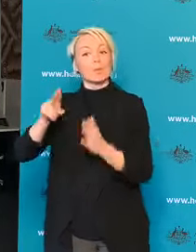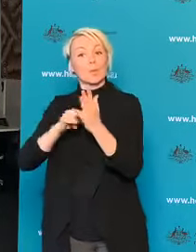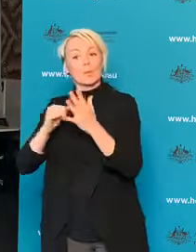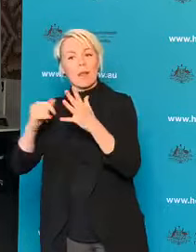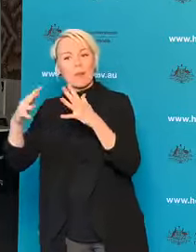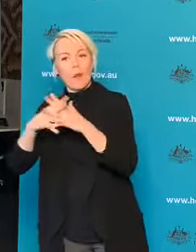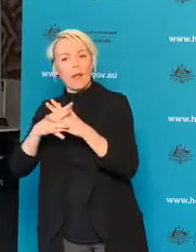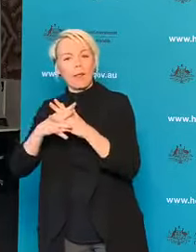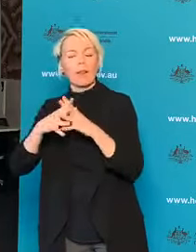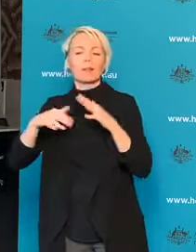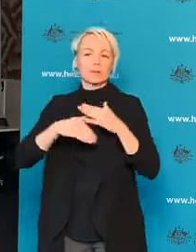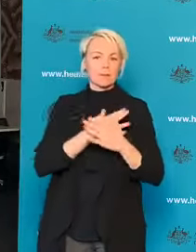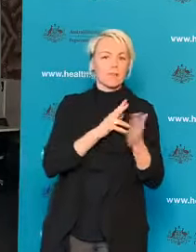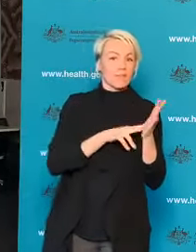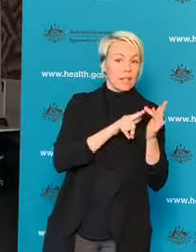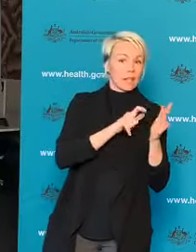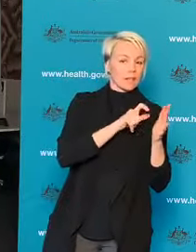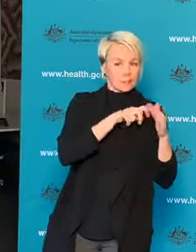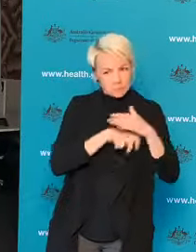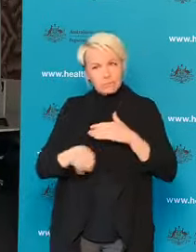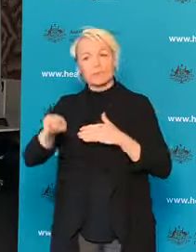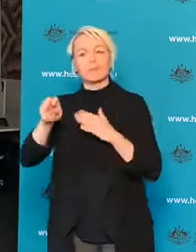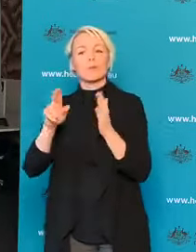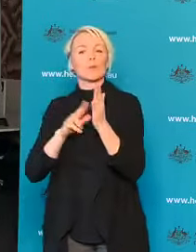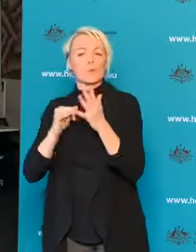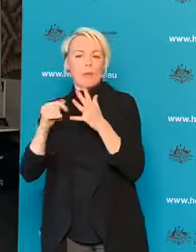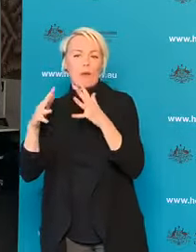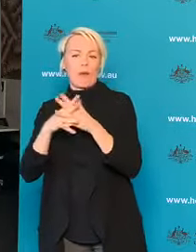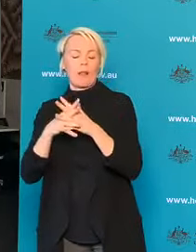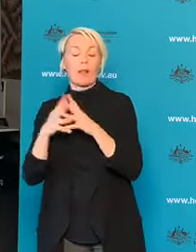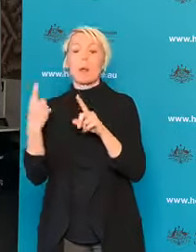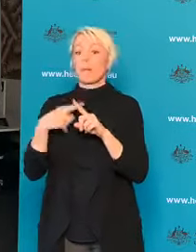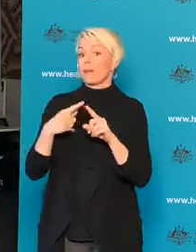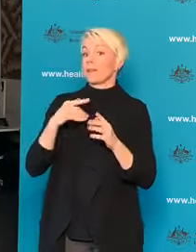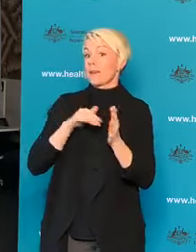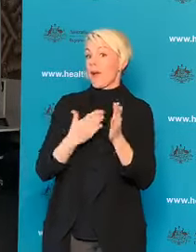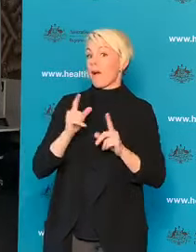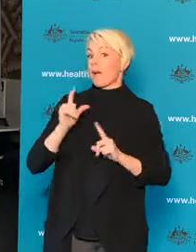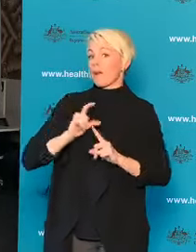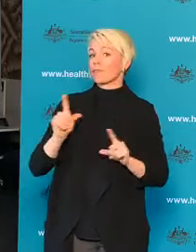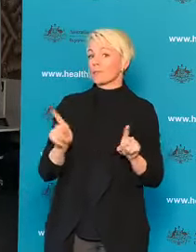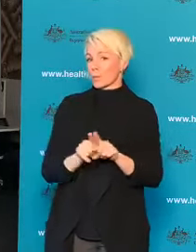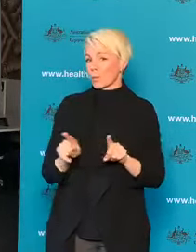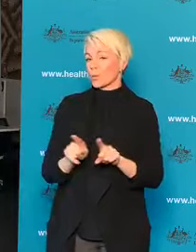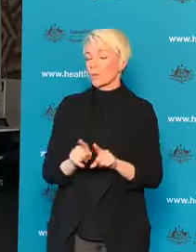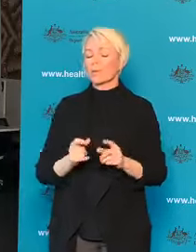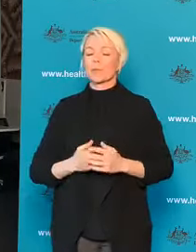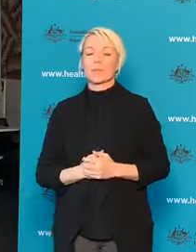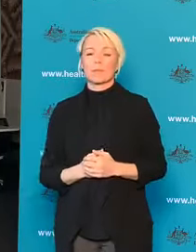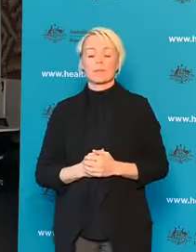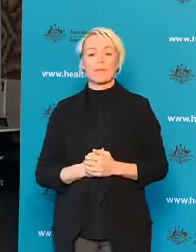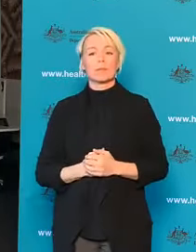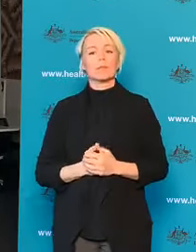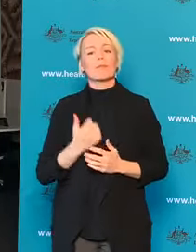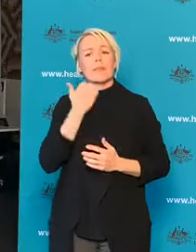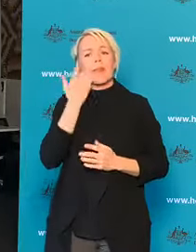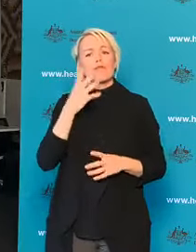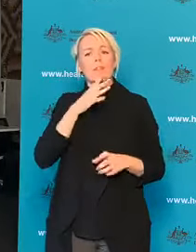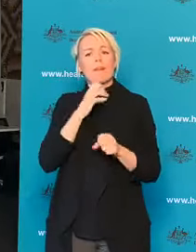the ACT as well and obviously it's up to each Government to make determinations about what measures